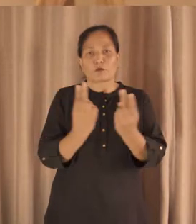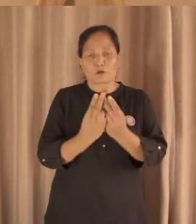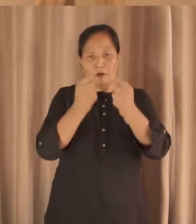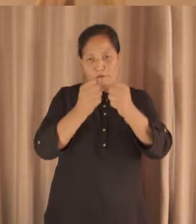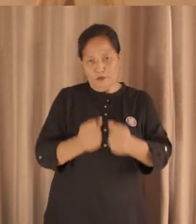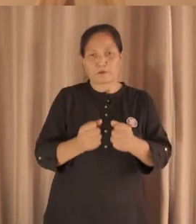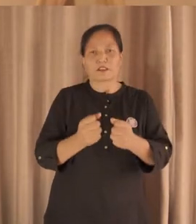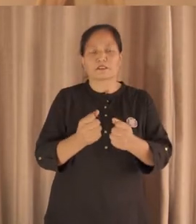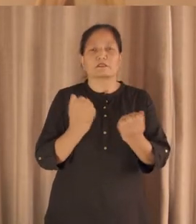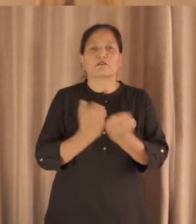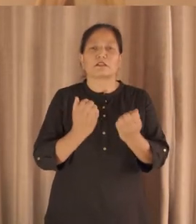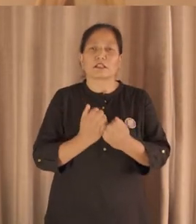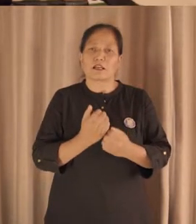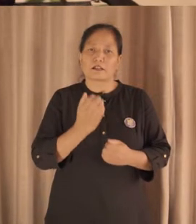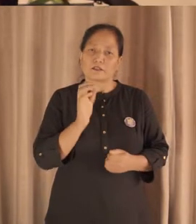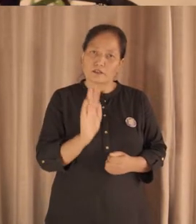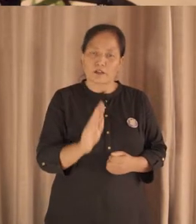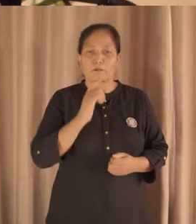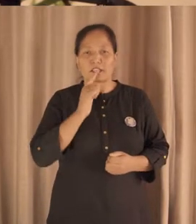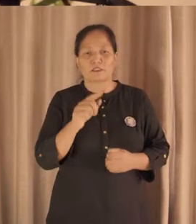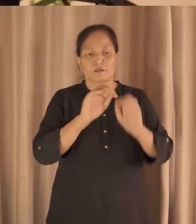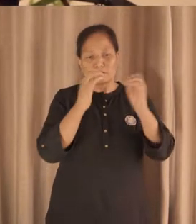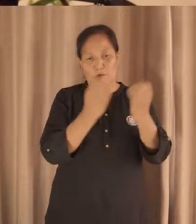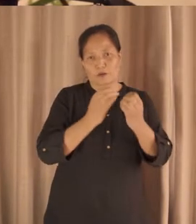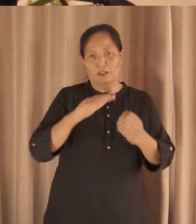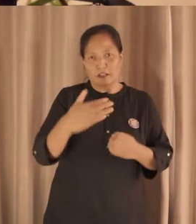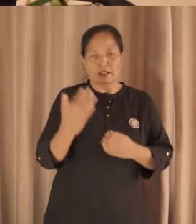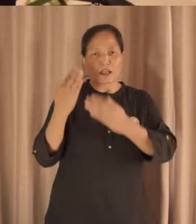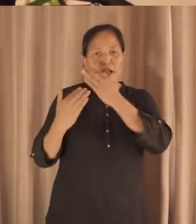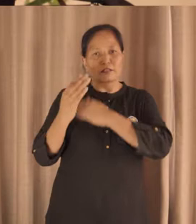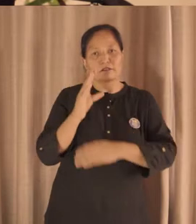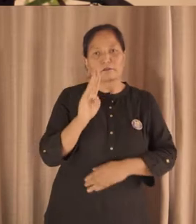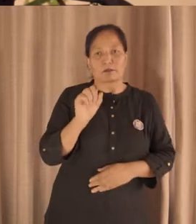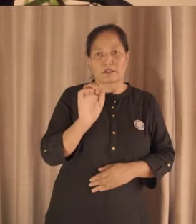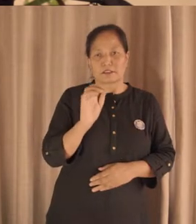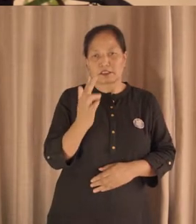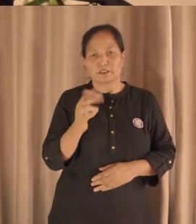to understand IP rights? To strengthen the inclusion and democratic process, to advance